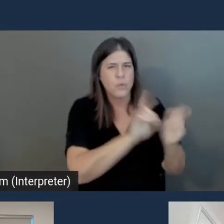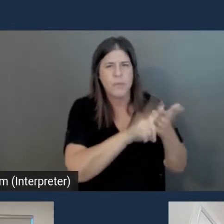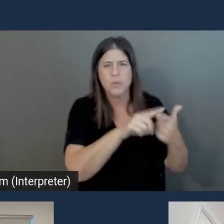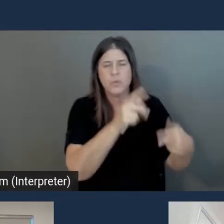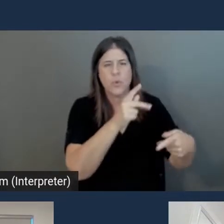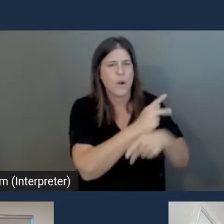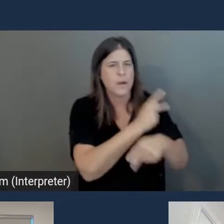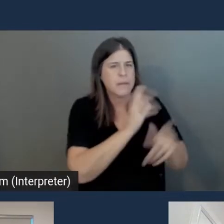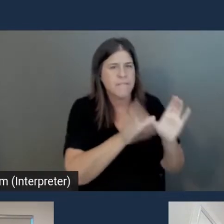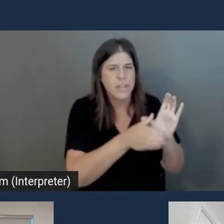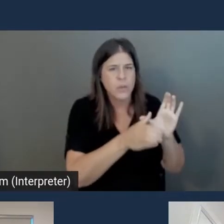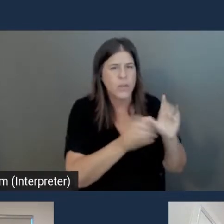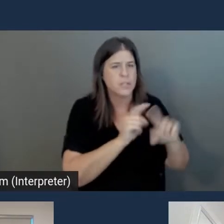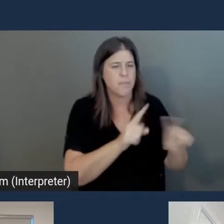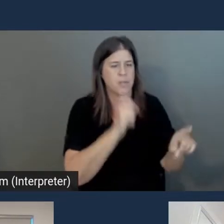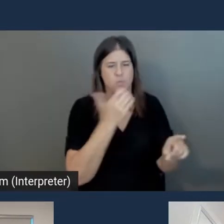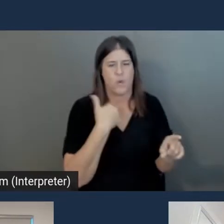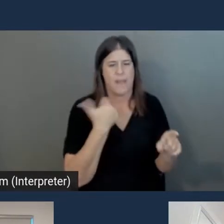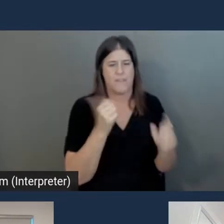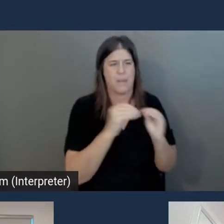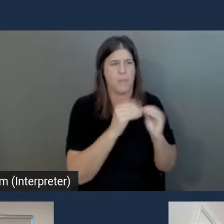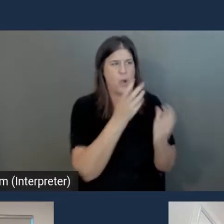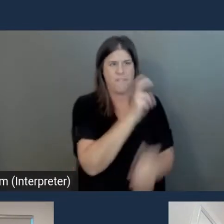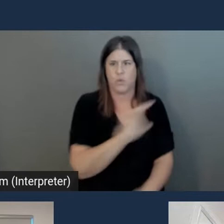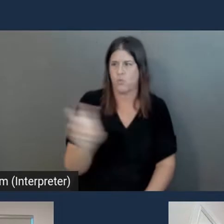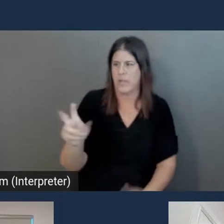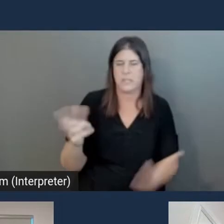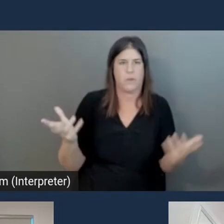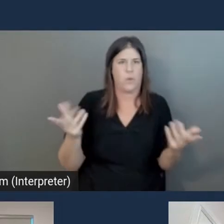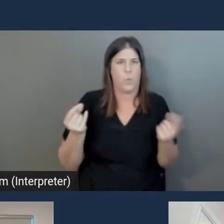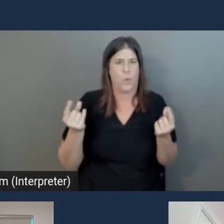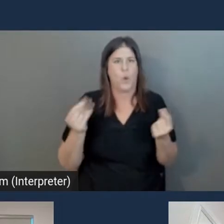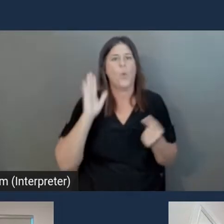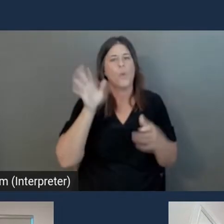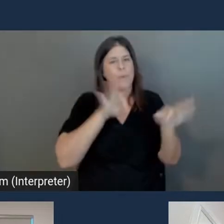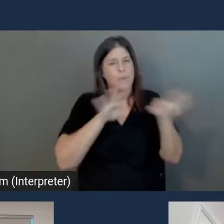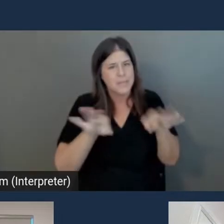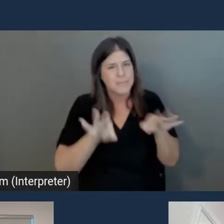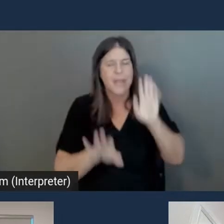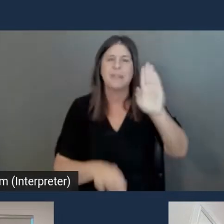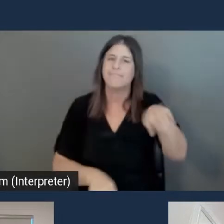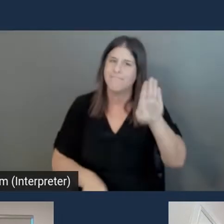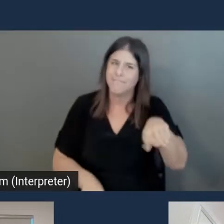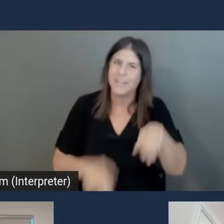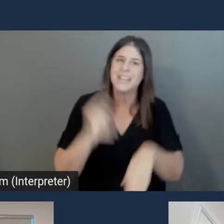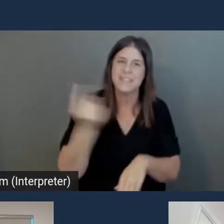but you won't have that when you move to the next world. So, we would tell you upfront, hey, this is something you would wanna refactor.